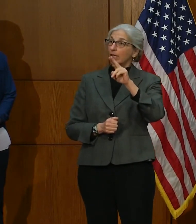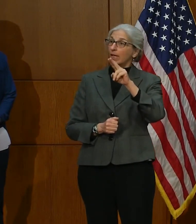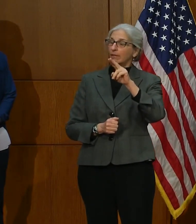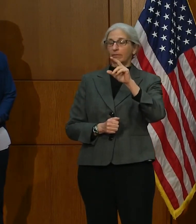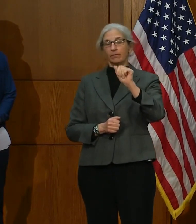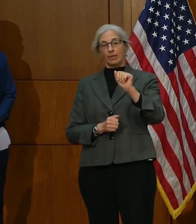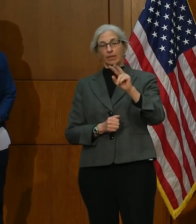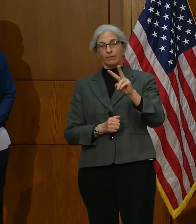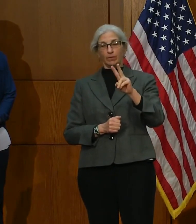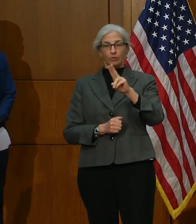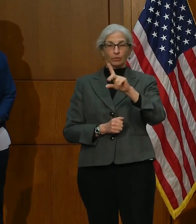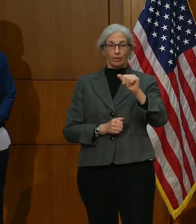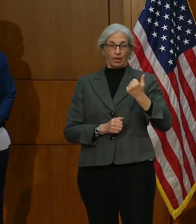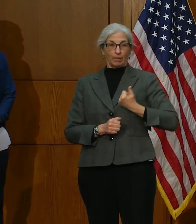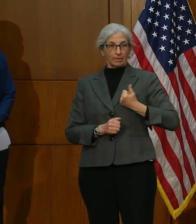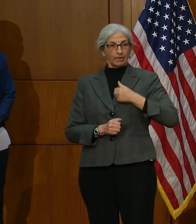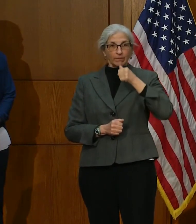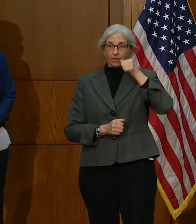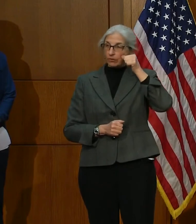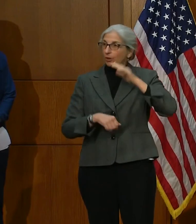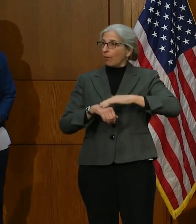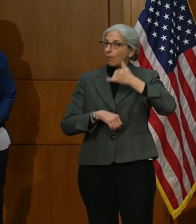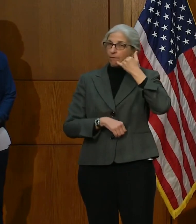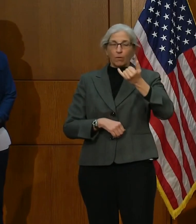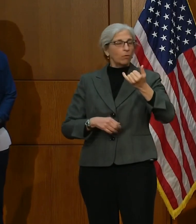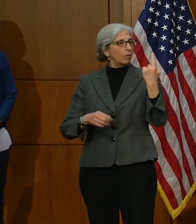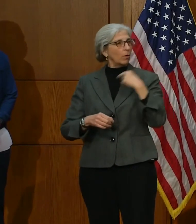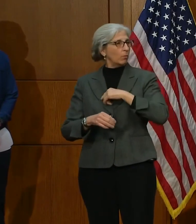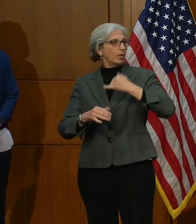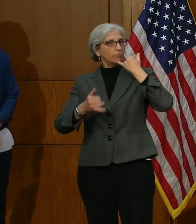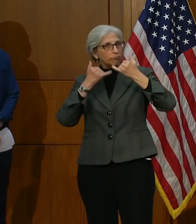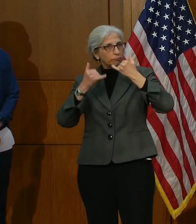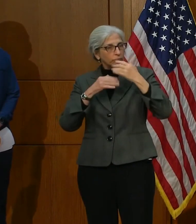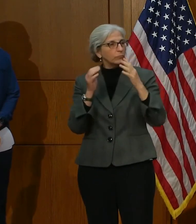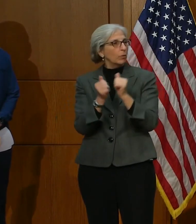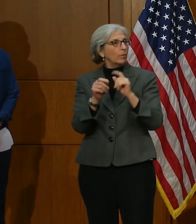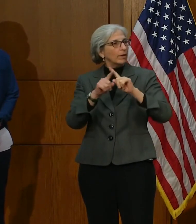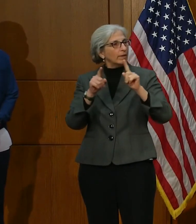MYSELF WERE ON THE PHONE MULTIPLE TIMES PER DAY WITH MULTIPLE HEALTH SYSTEM LEADERS IN ADDITION TO THE HEALTH